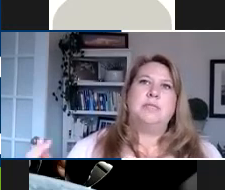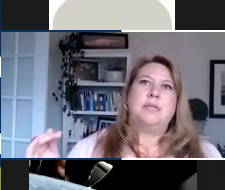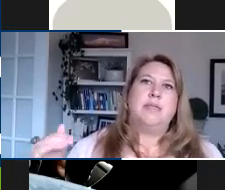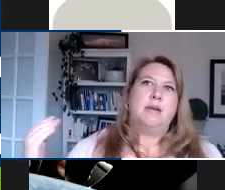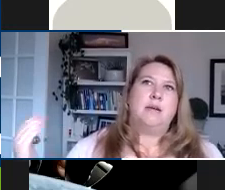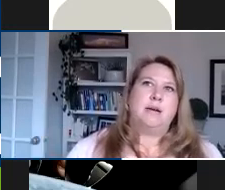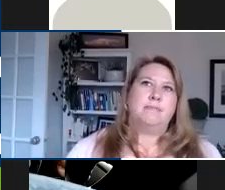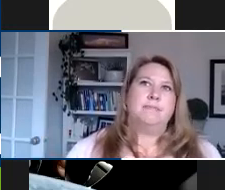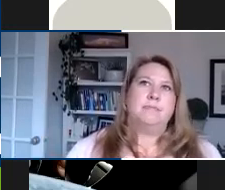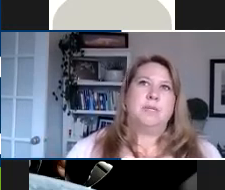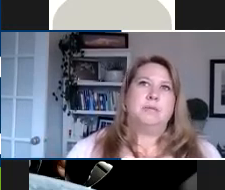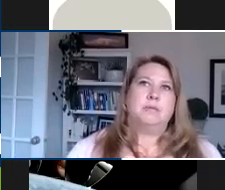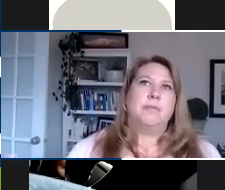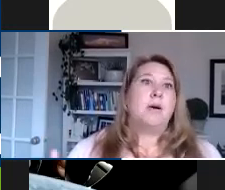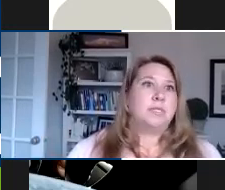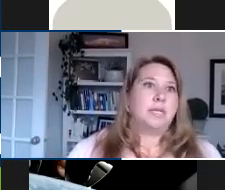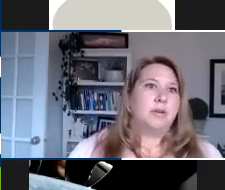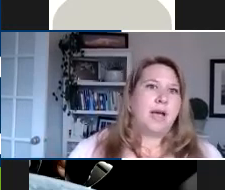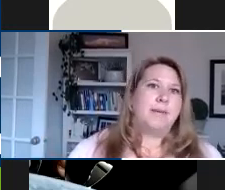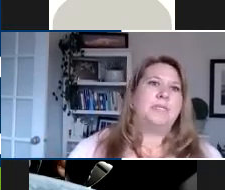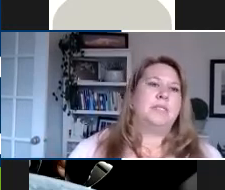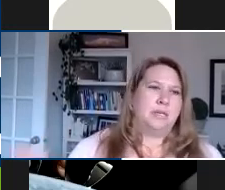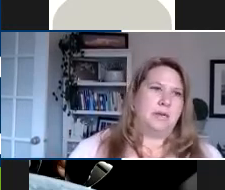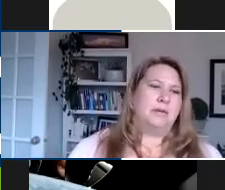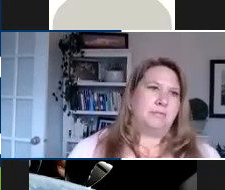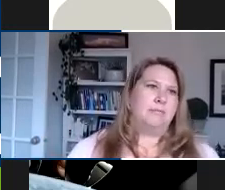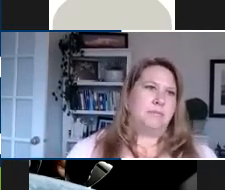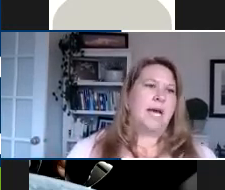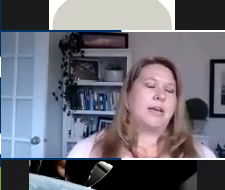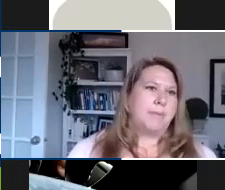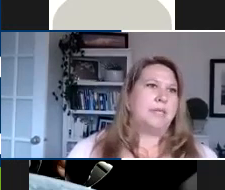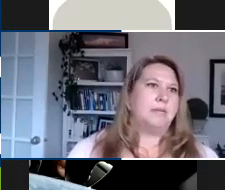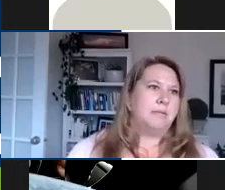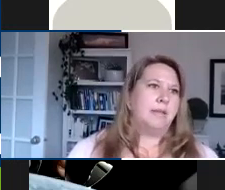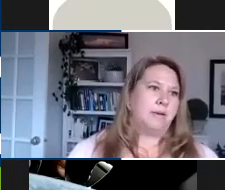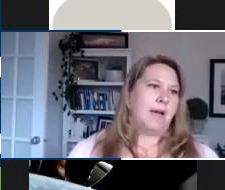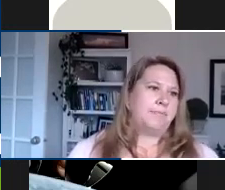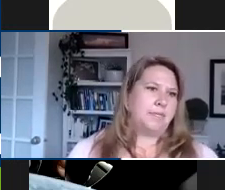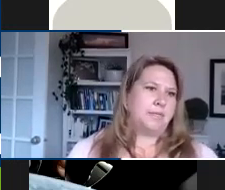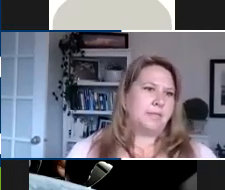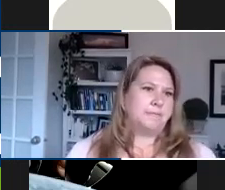staff to those measurements and then somehow assessing their competency and documenting that they are competent.